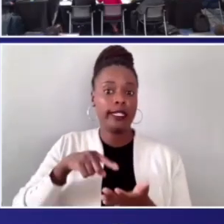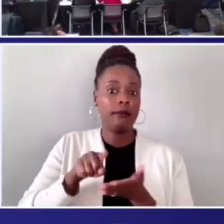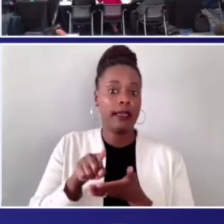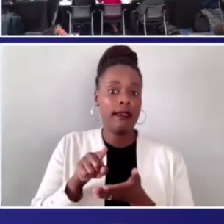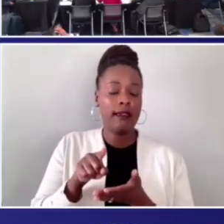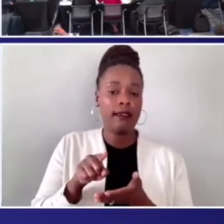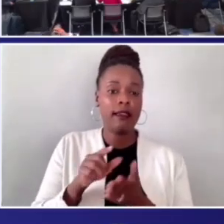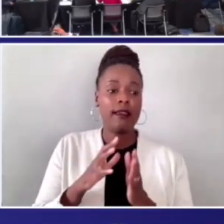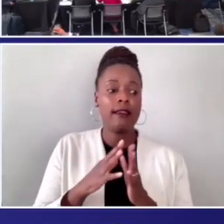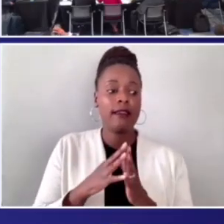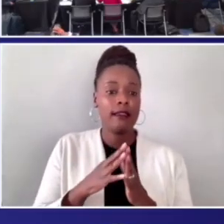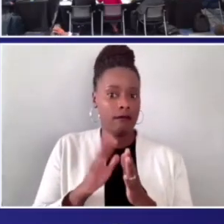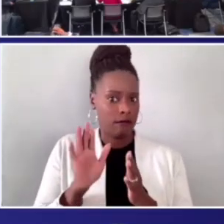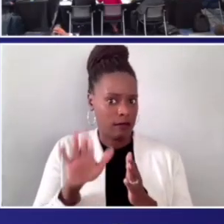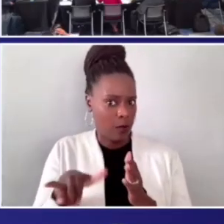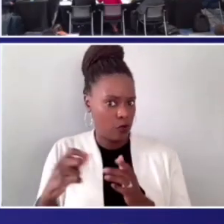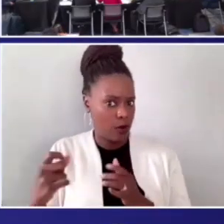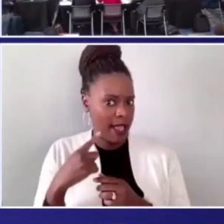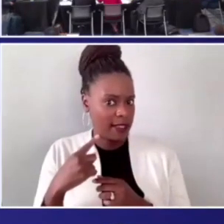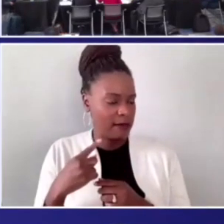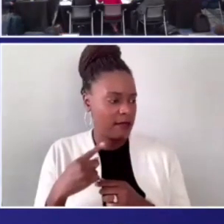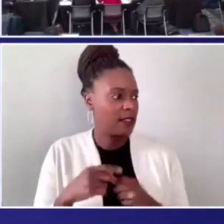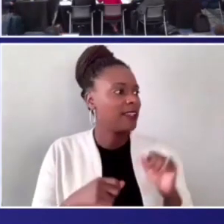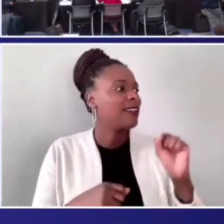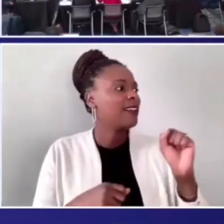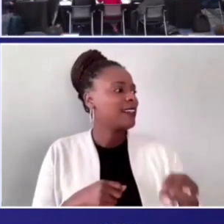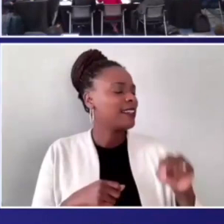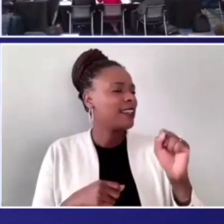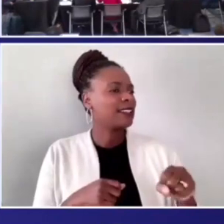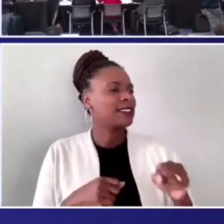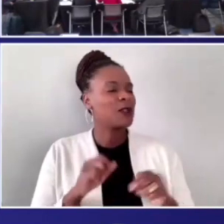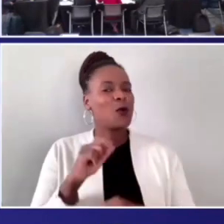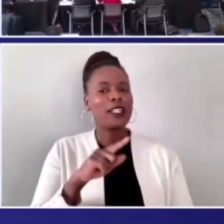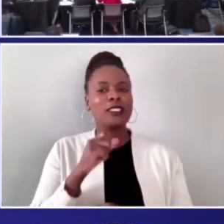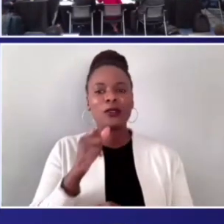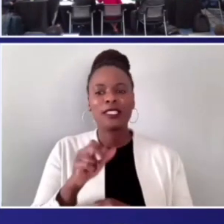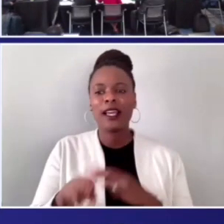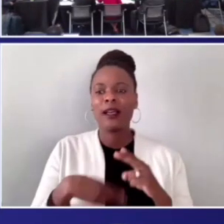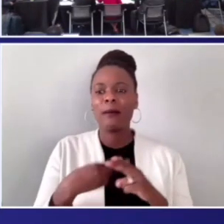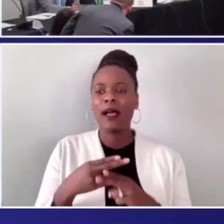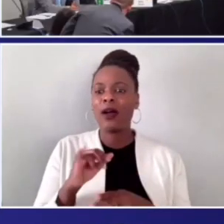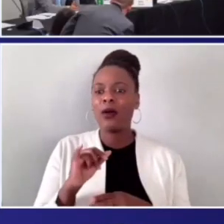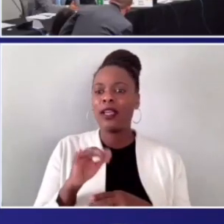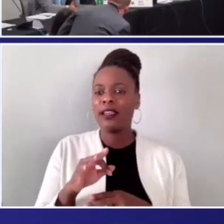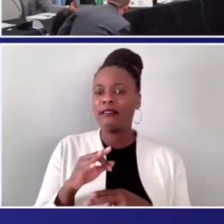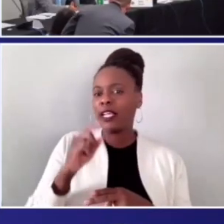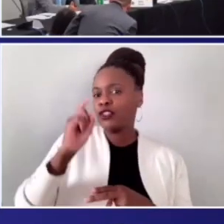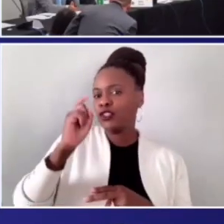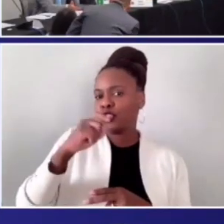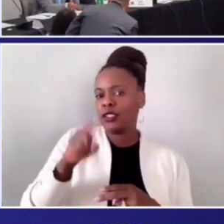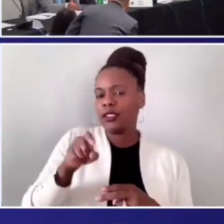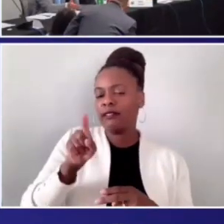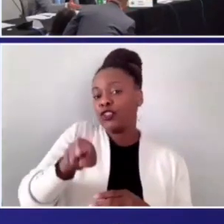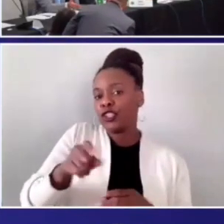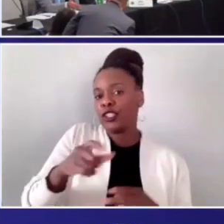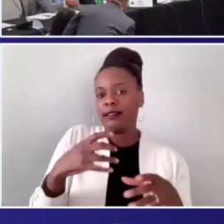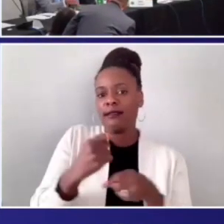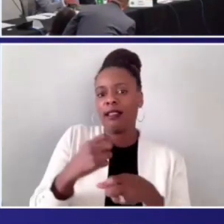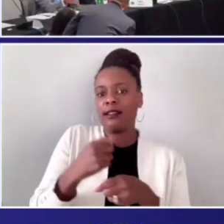Is that correct? Yeah, and I wasn't -- my question wasn't about whether to advise them to consolidate or not, because it could be a situation where they are